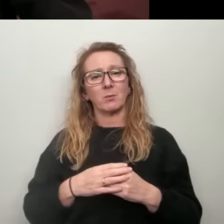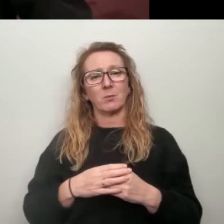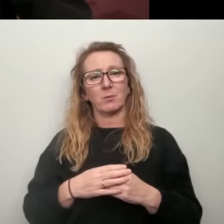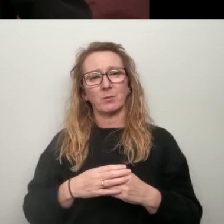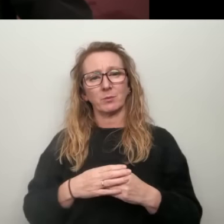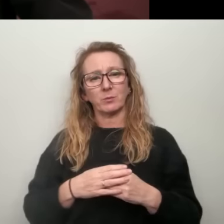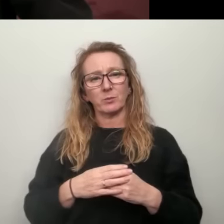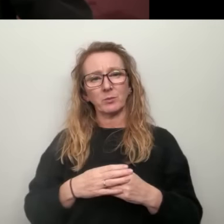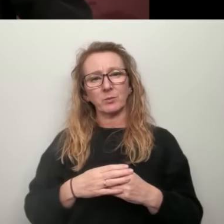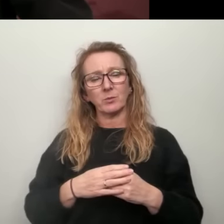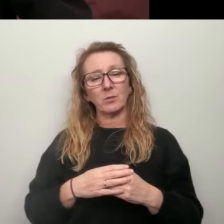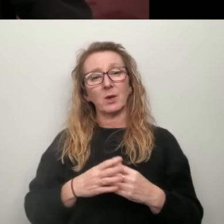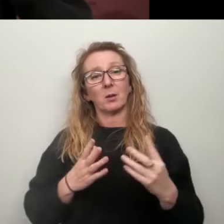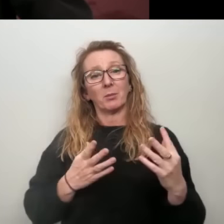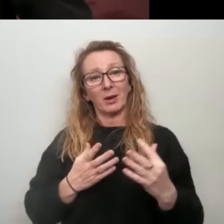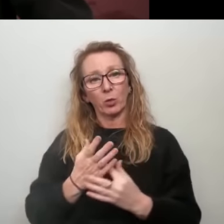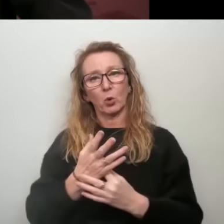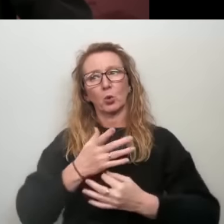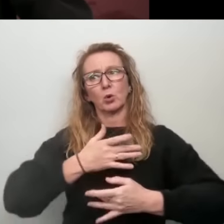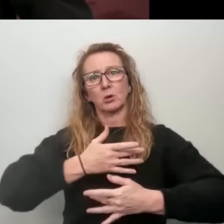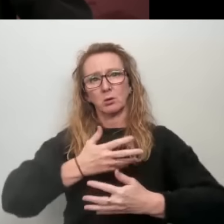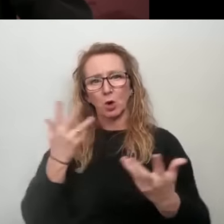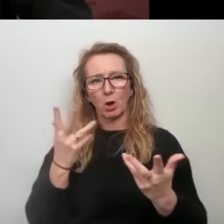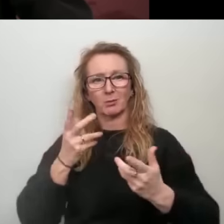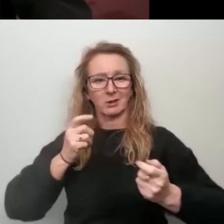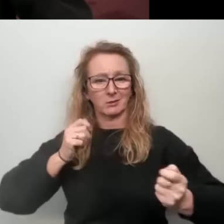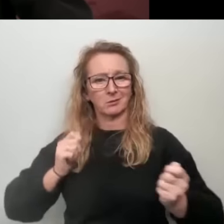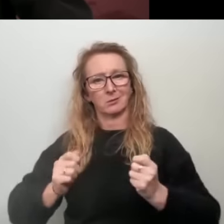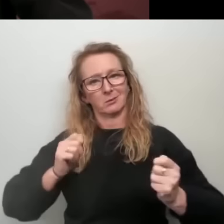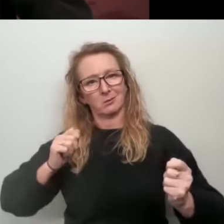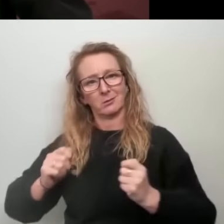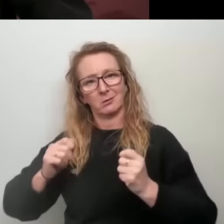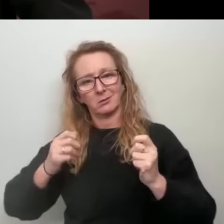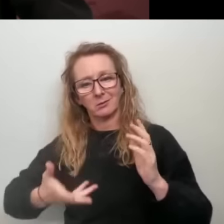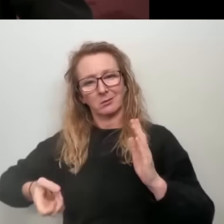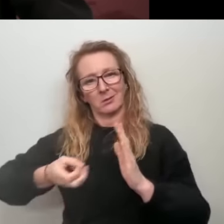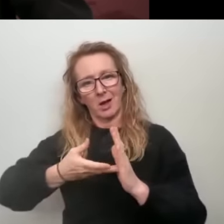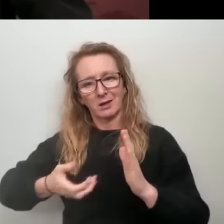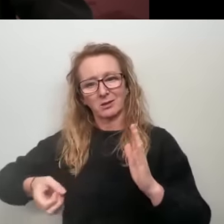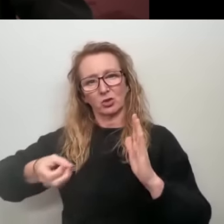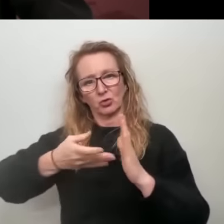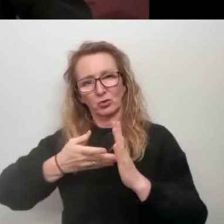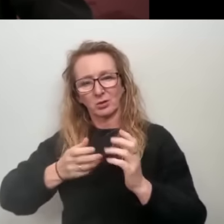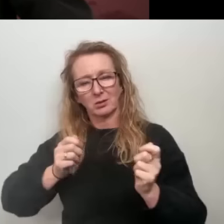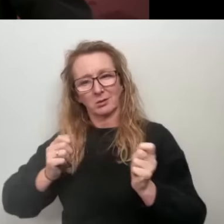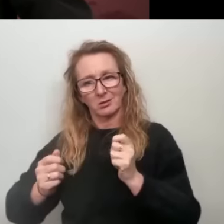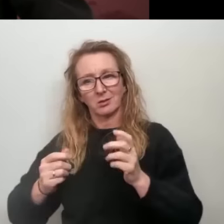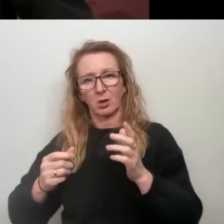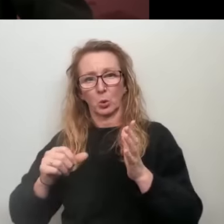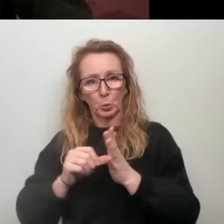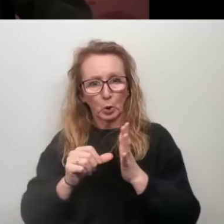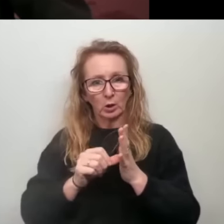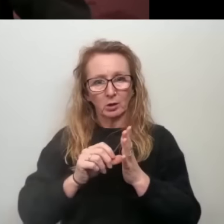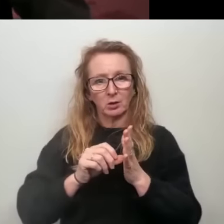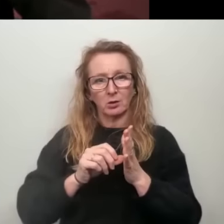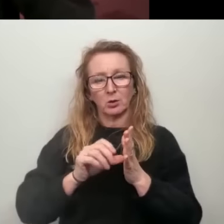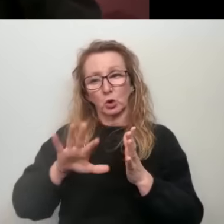it's been through a number of changes. There's abutments of change and additional elements of change from timber to the metal.